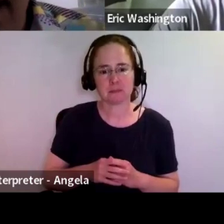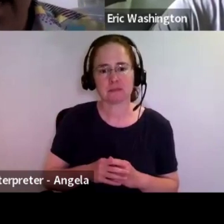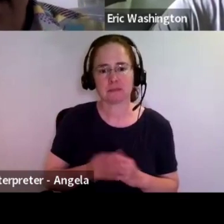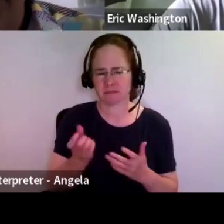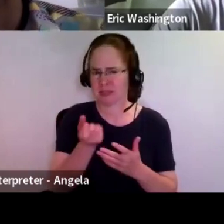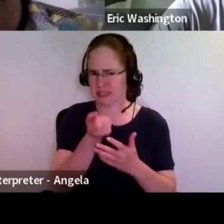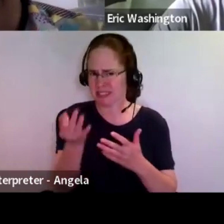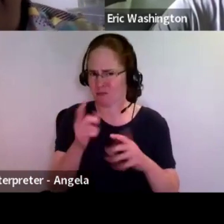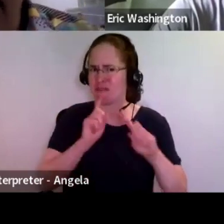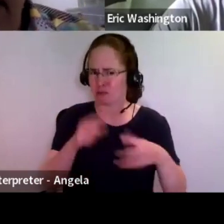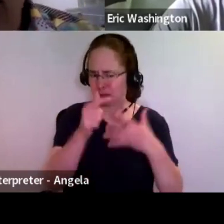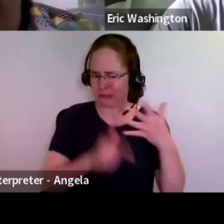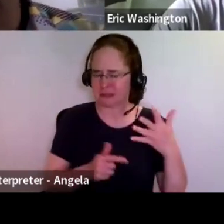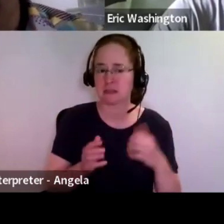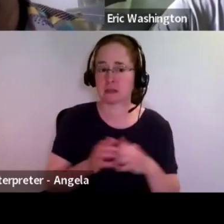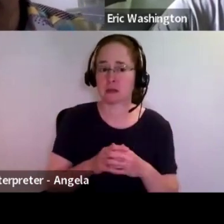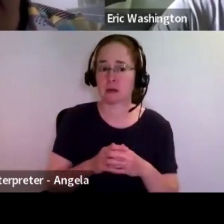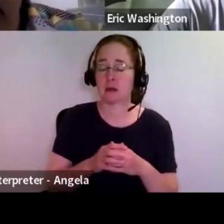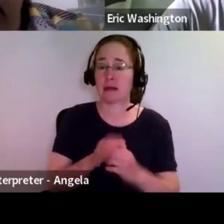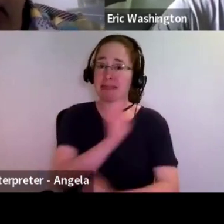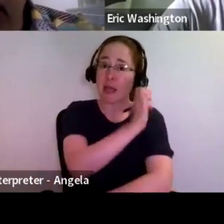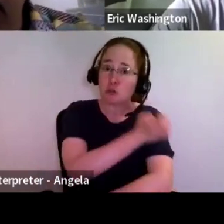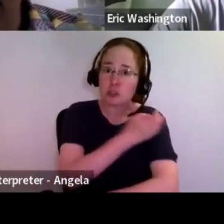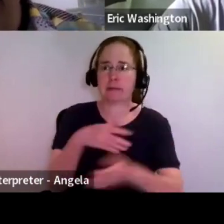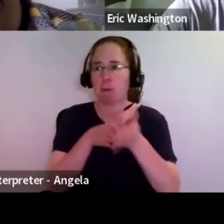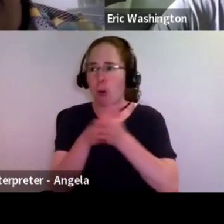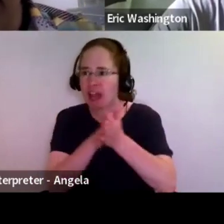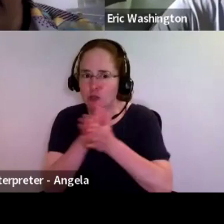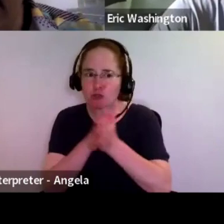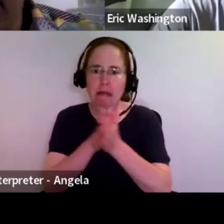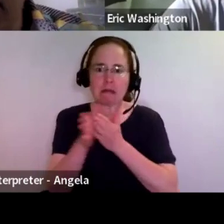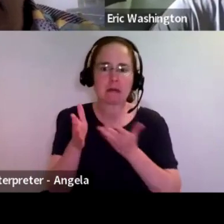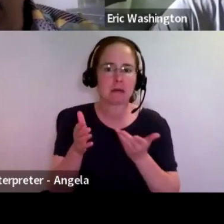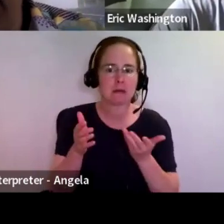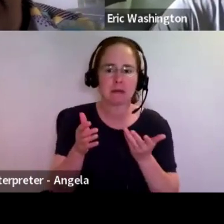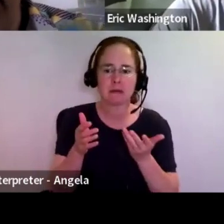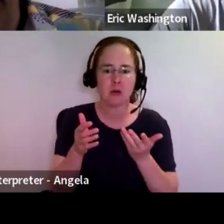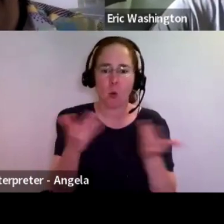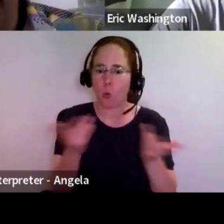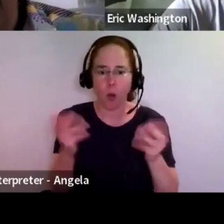that, the energy, the motivation that keeps me going is